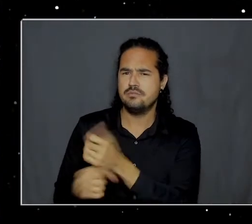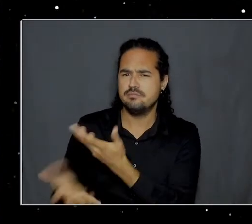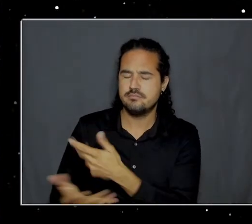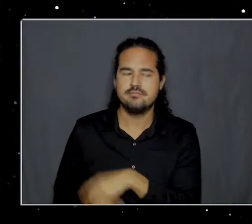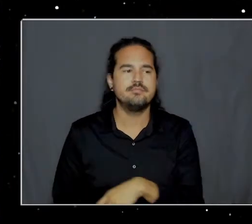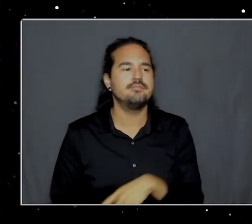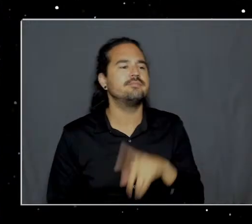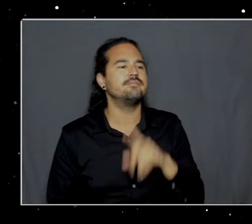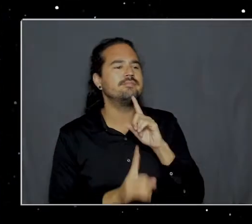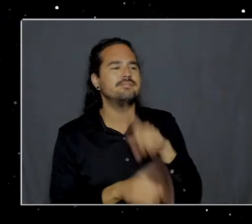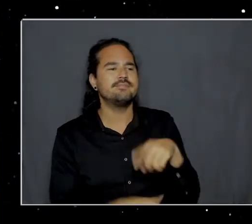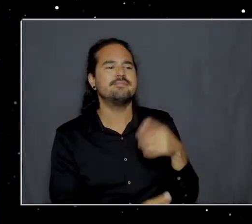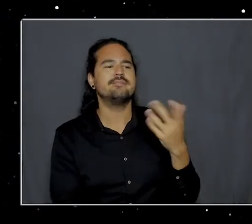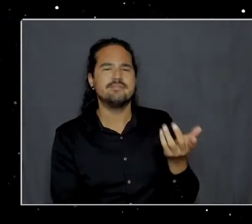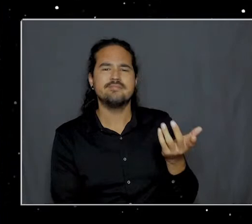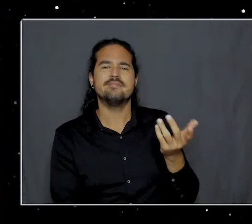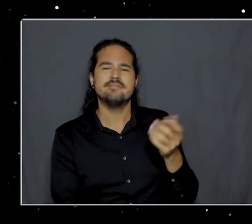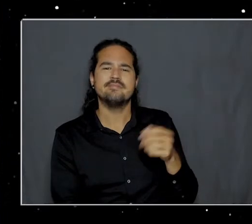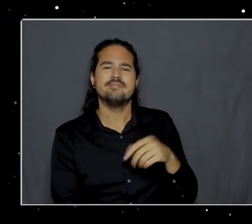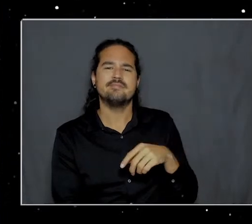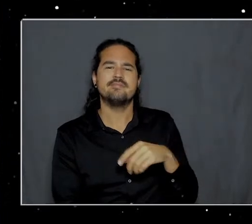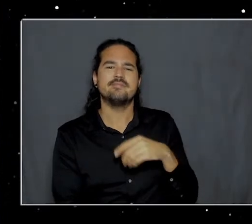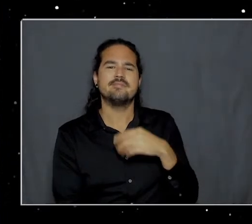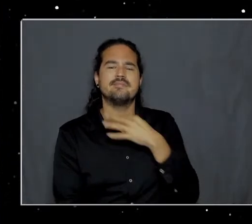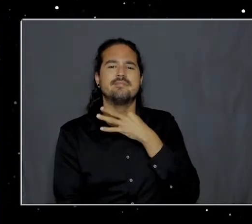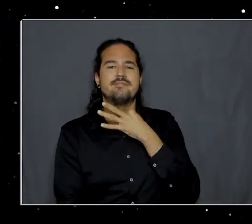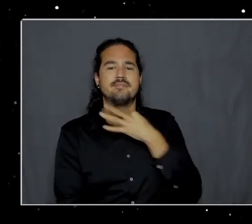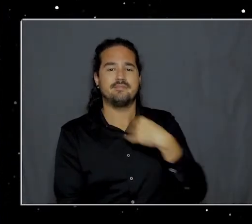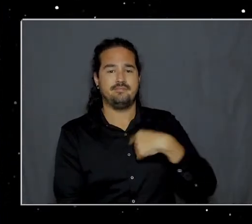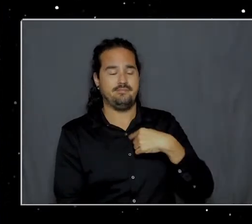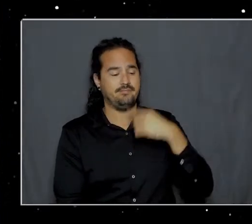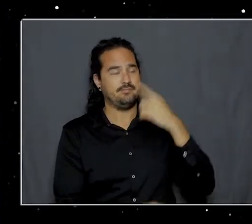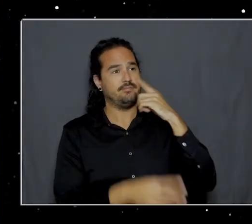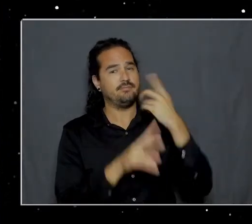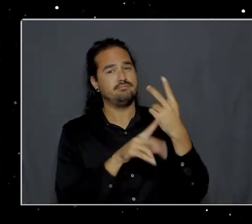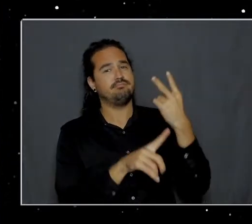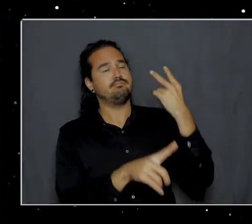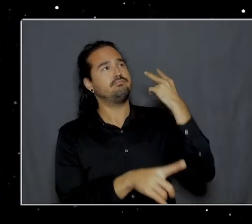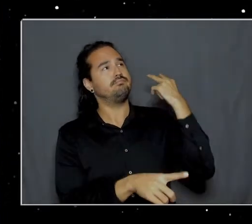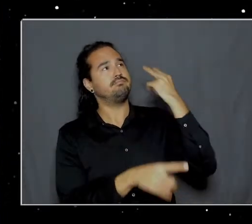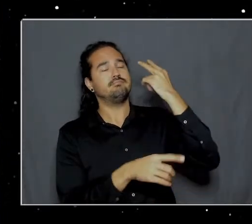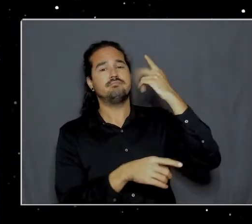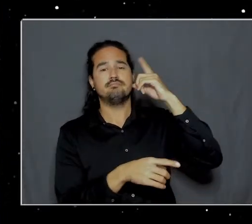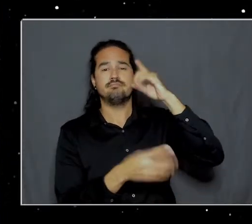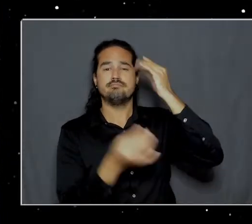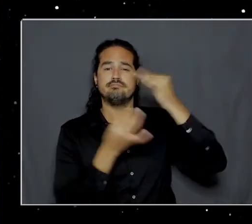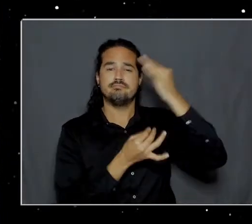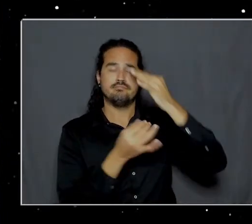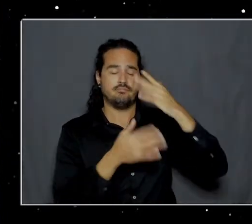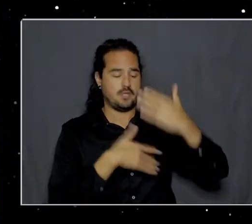TO THIS POINT? JOHN A. POWELL: WELL, IT'S INTERESTING, AS I SAID, I LOOK BACK AND TRY TO